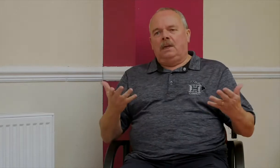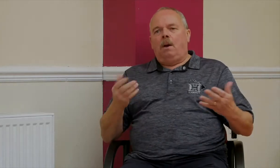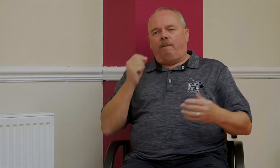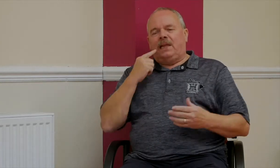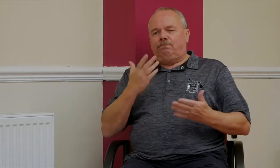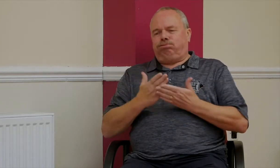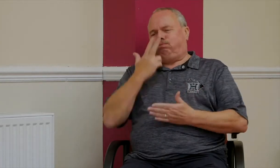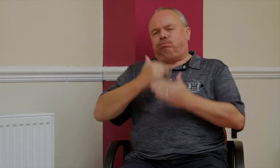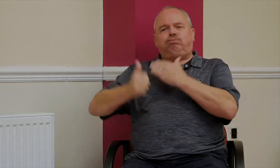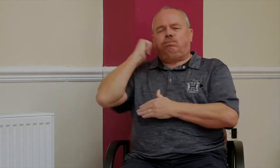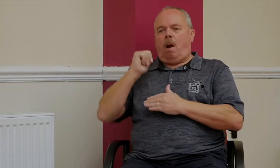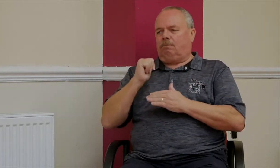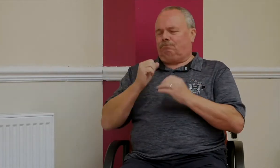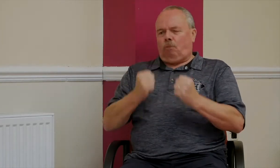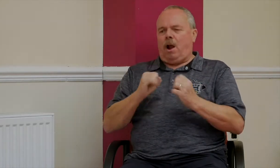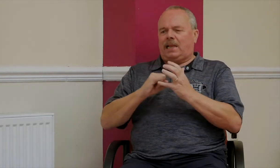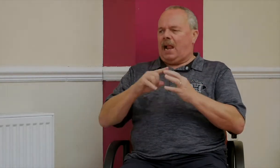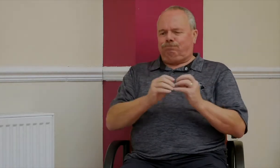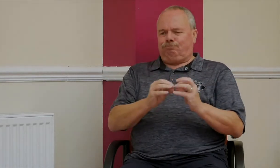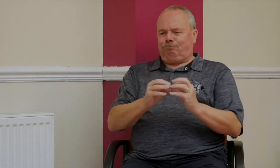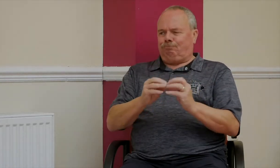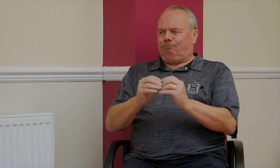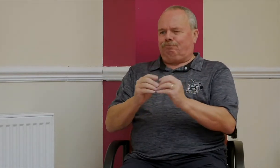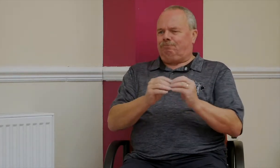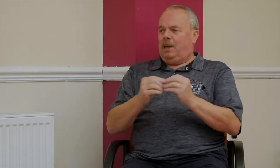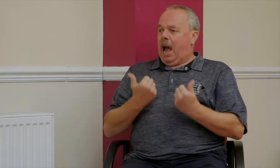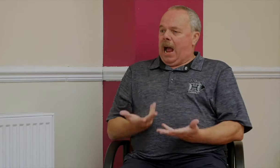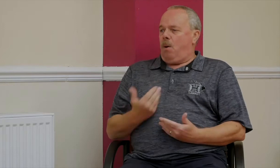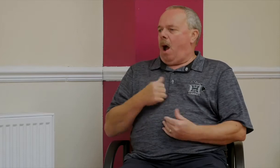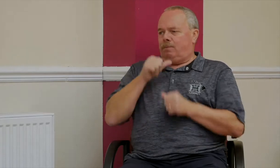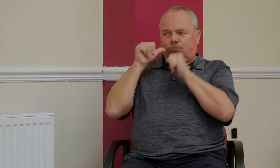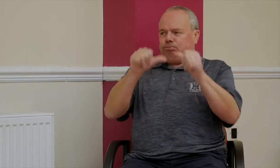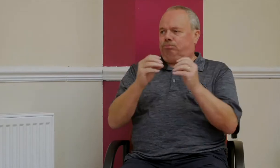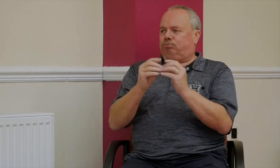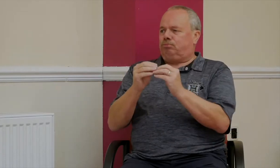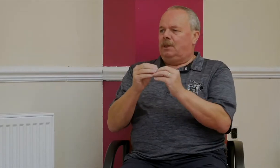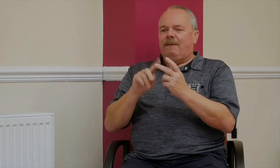Obviously, back then, things were mostly fingerspelt, so now I love fingerspelling!